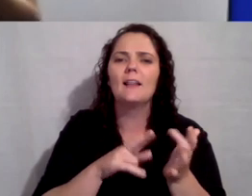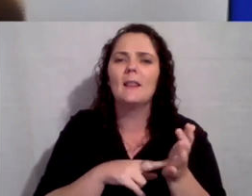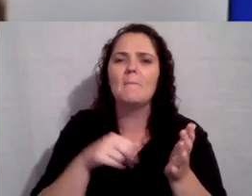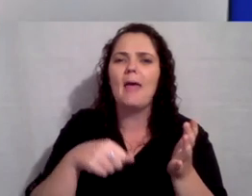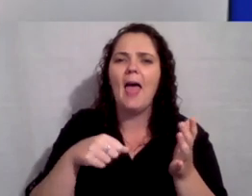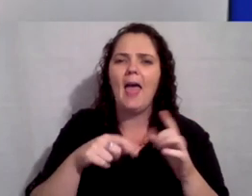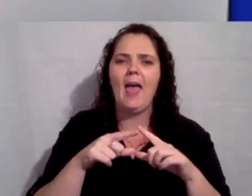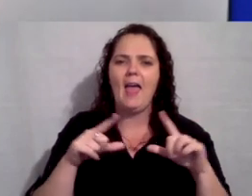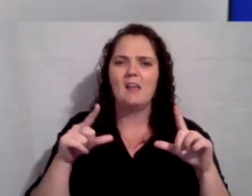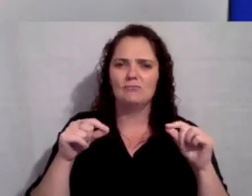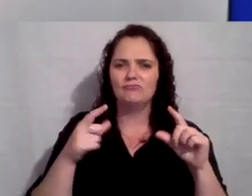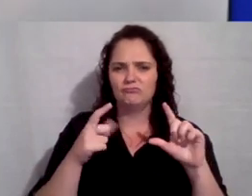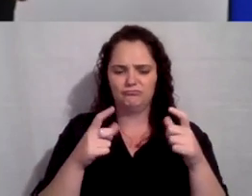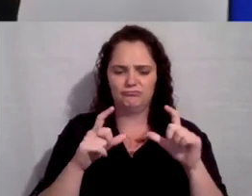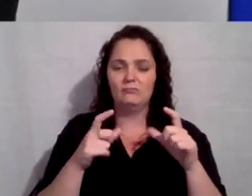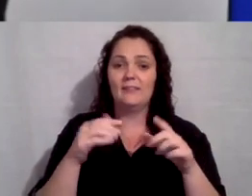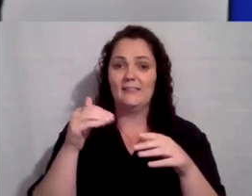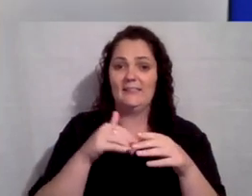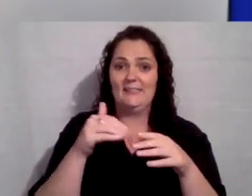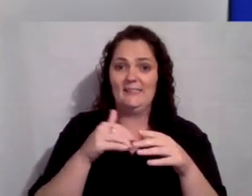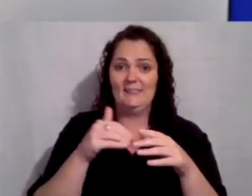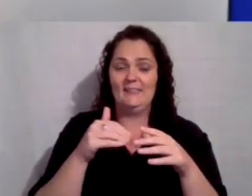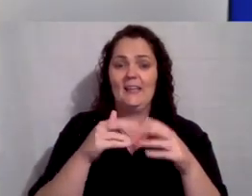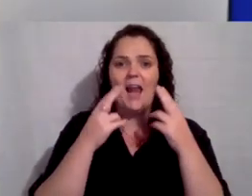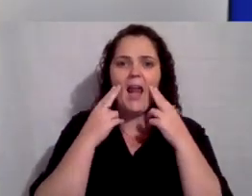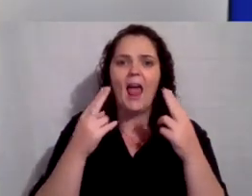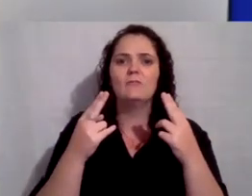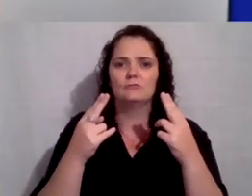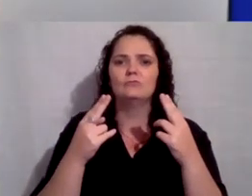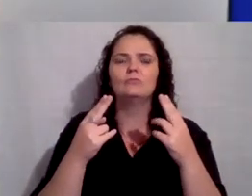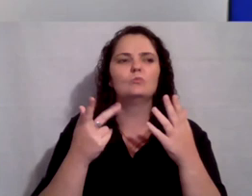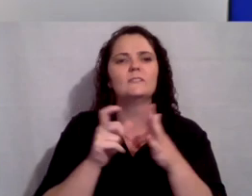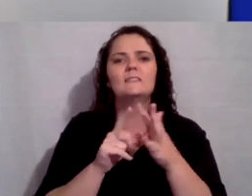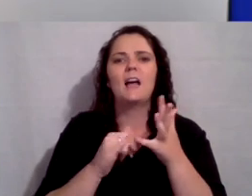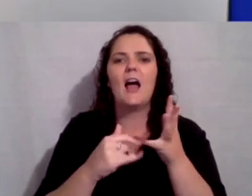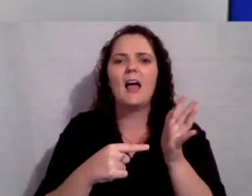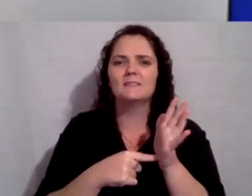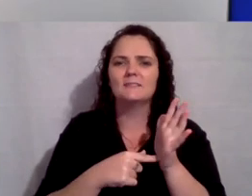bag and inside of it is natural rubber eraser as a dust, it's got a